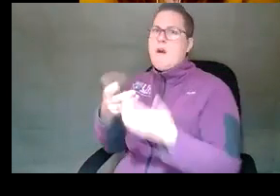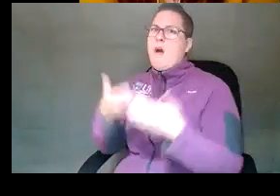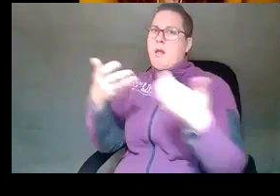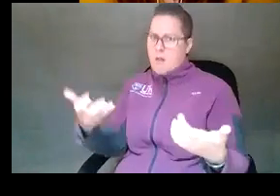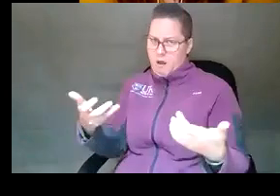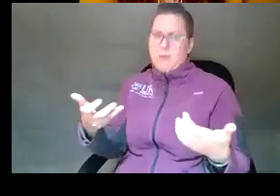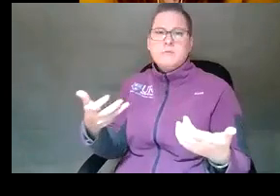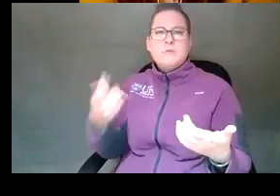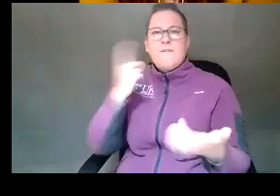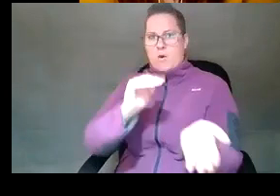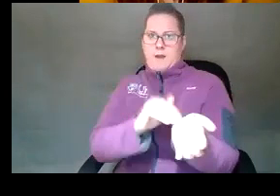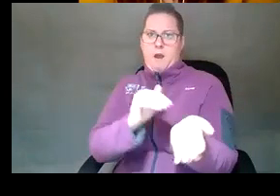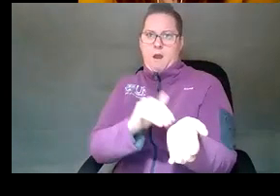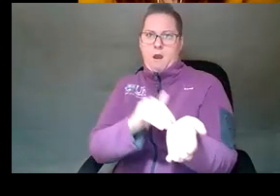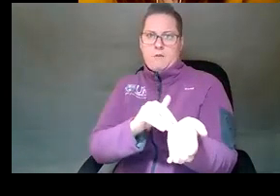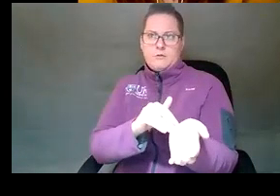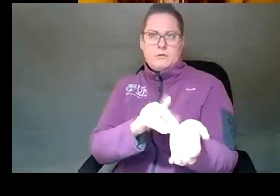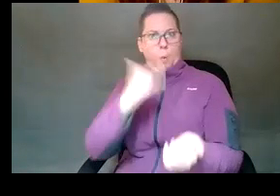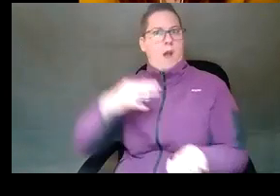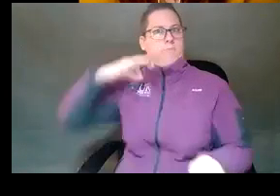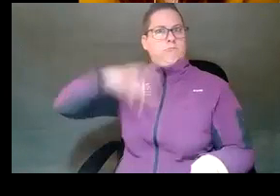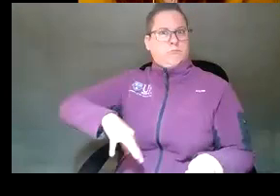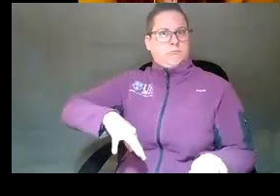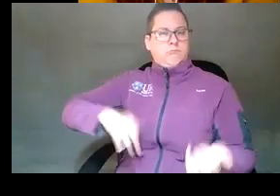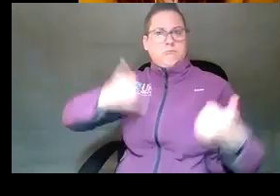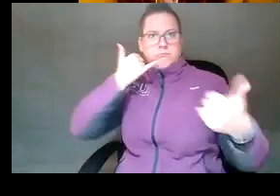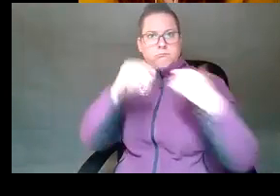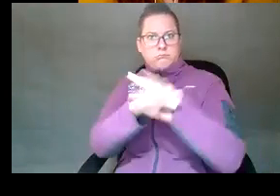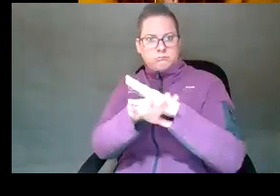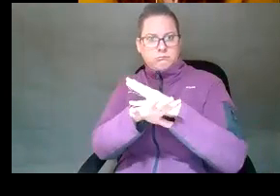a provider's perspective is getting a little bit of insight into the home environment